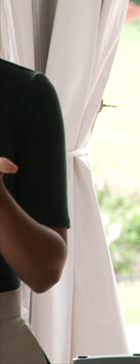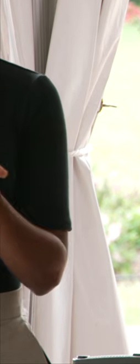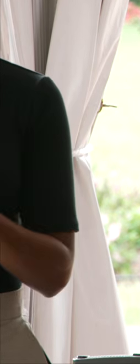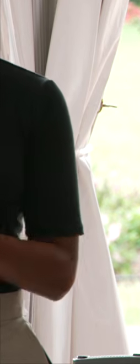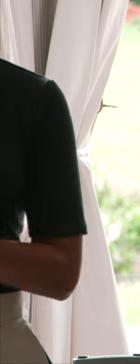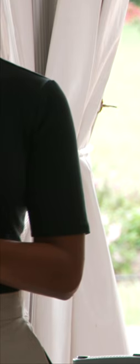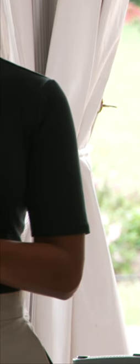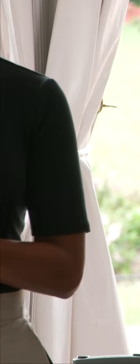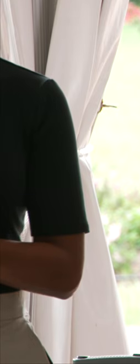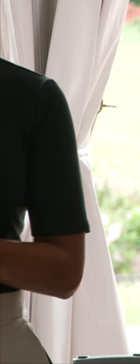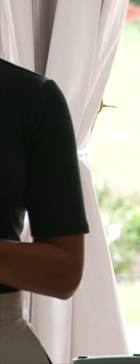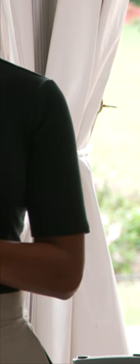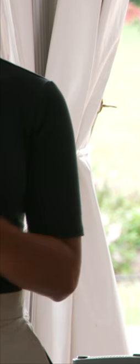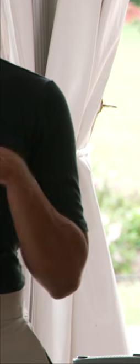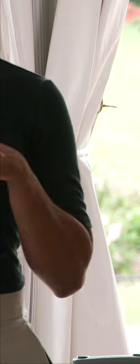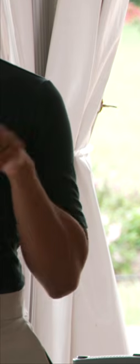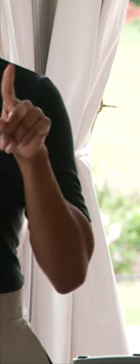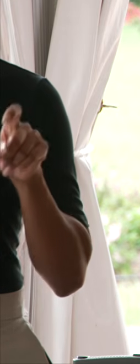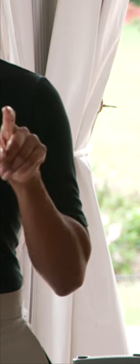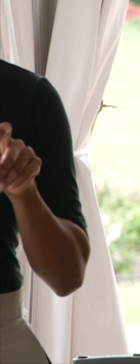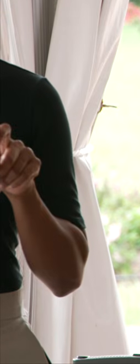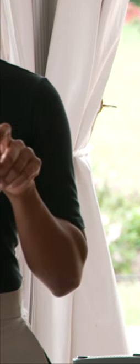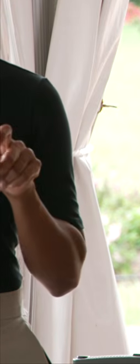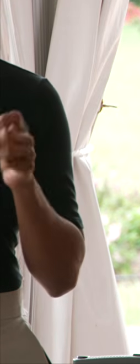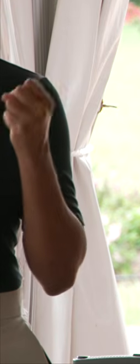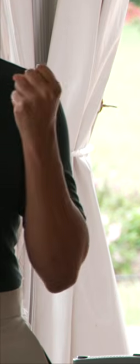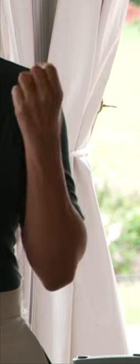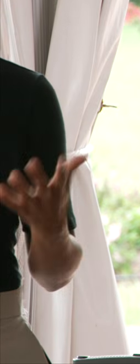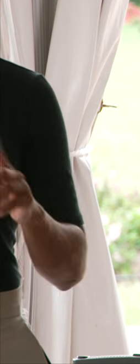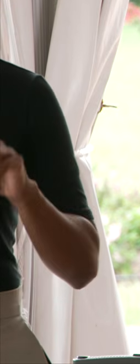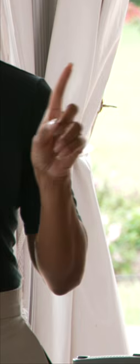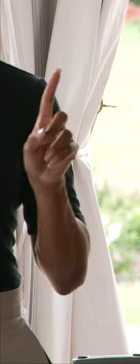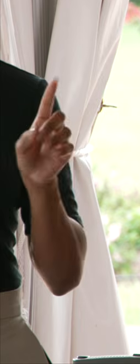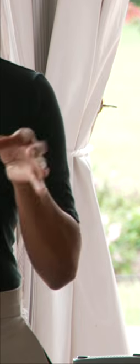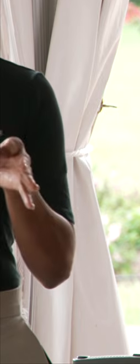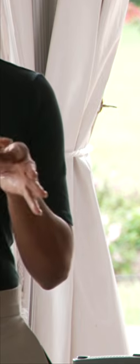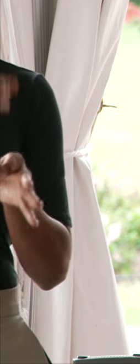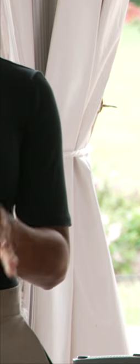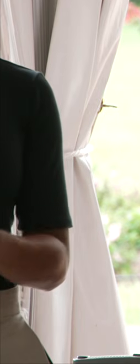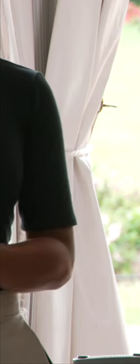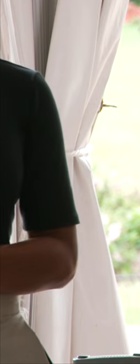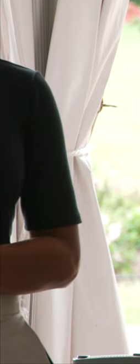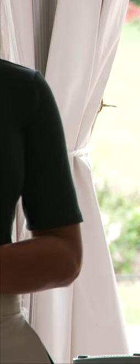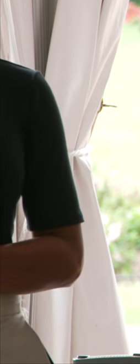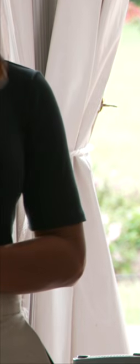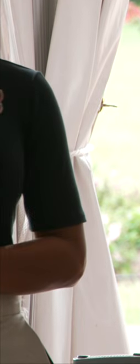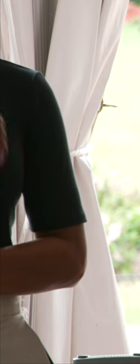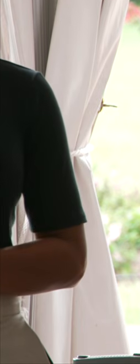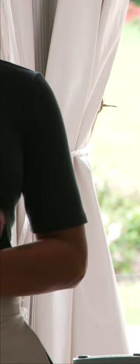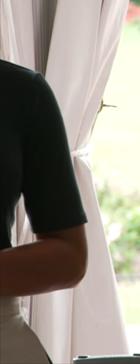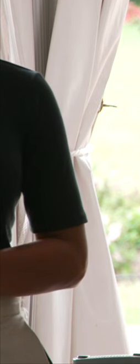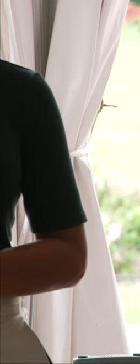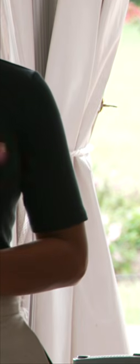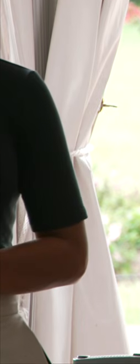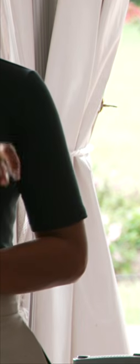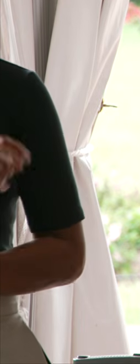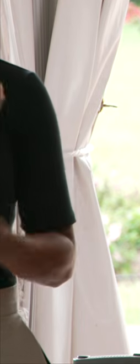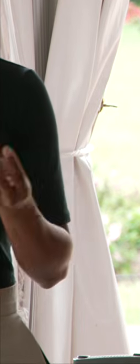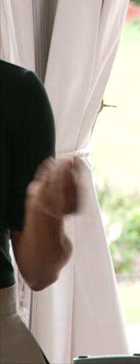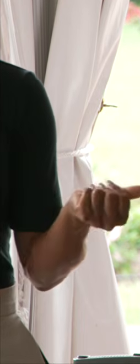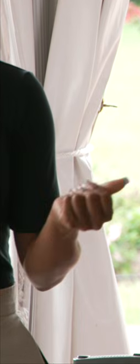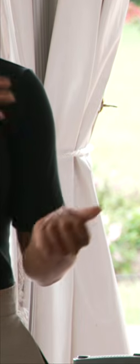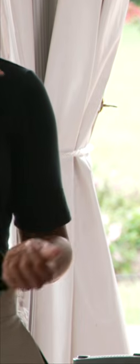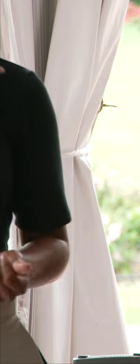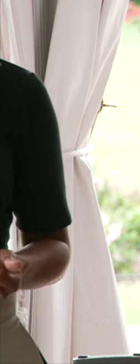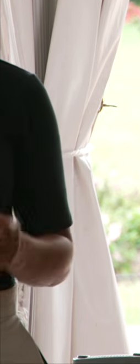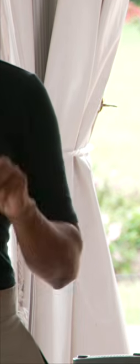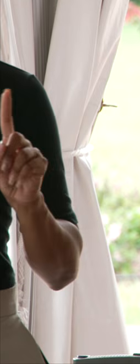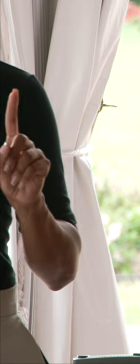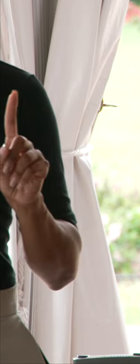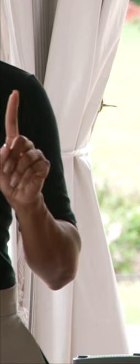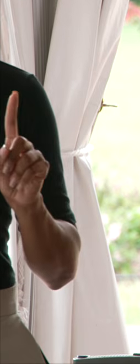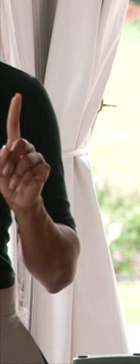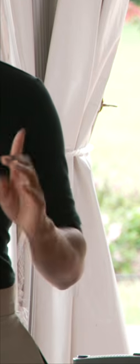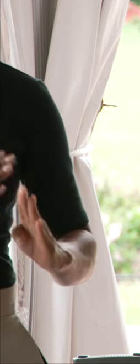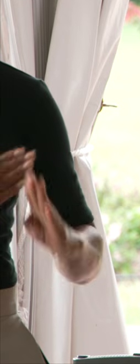lying, tested with painful spinal taps told to be cures, and actively blocked from receiving